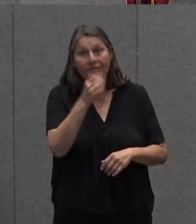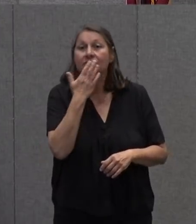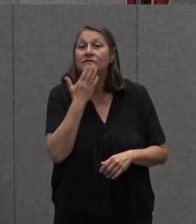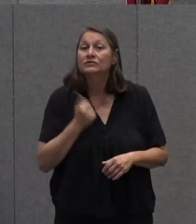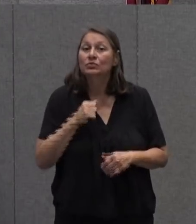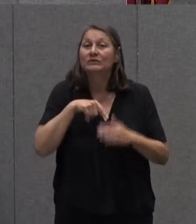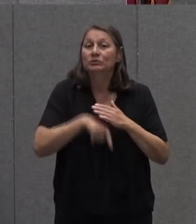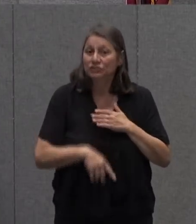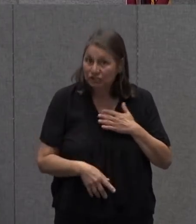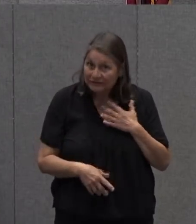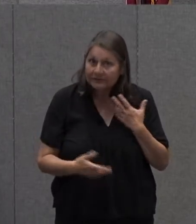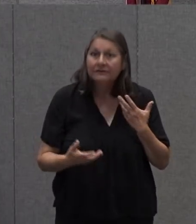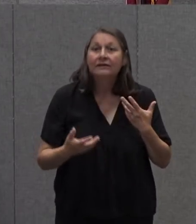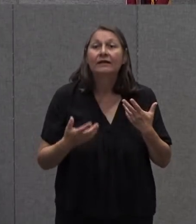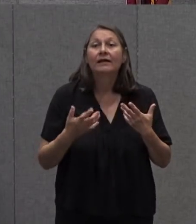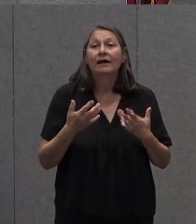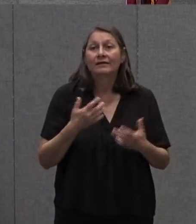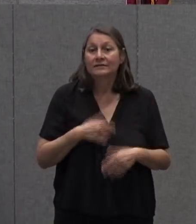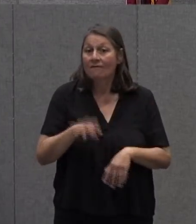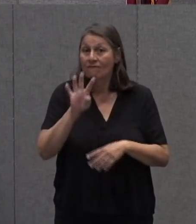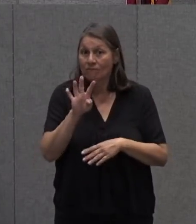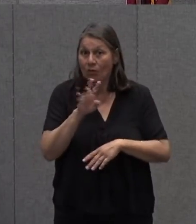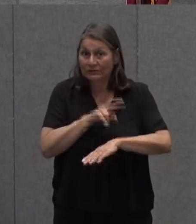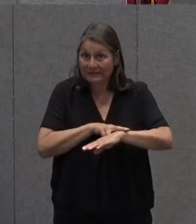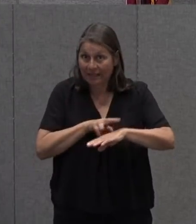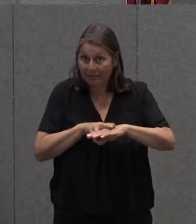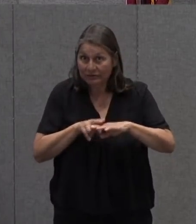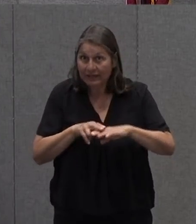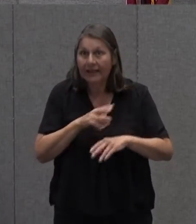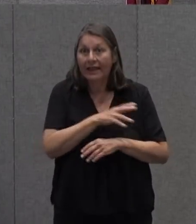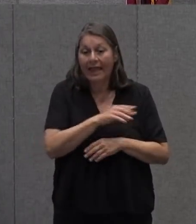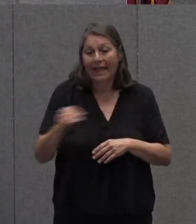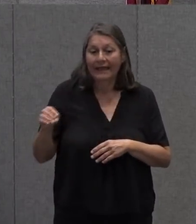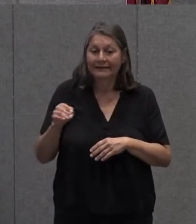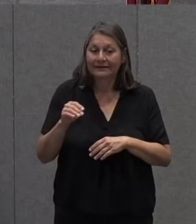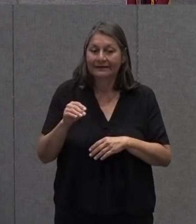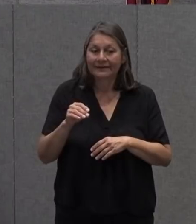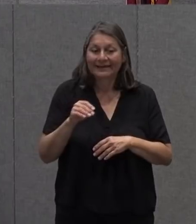As it finds its way into my, into my has eight syllables.